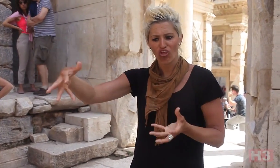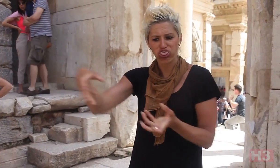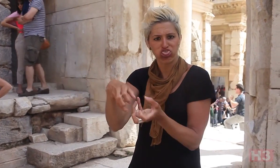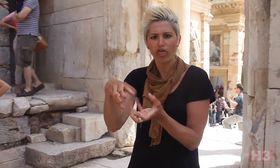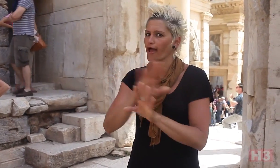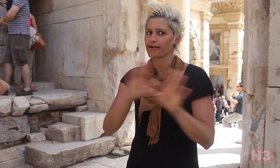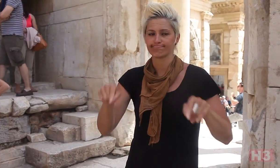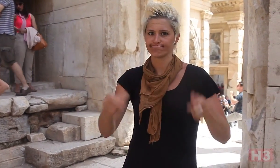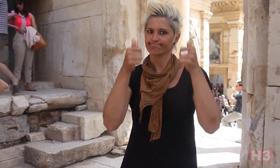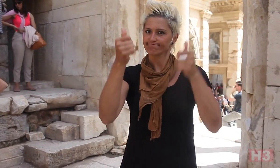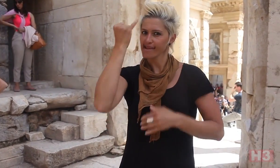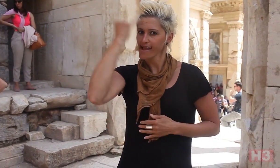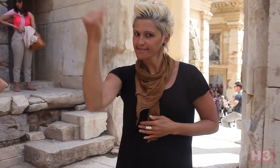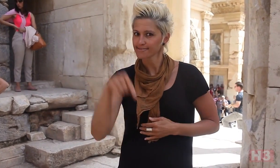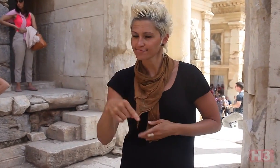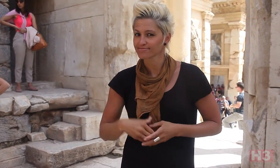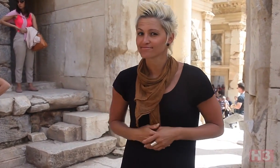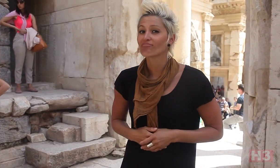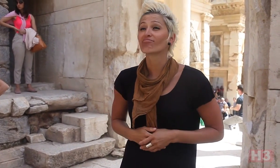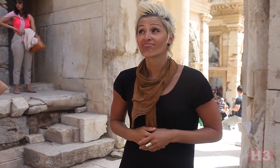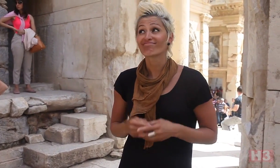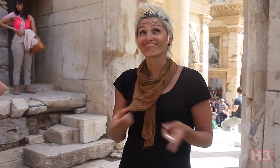If it weren’t thought of the scrolls would be warped. It was a smart idea.